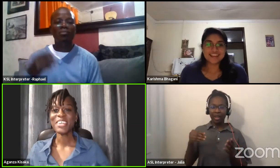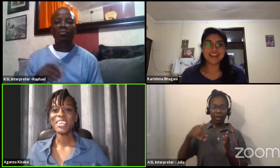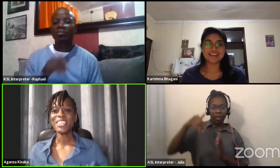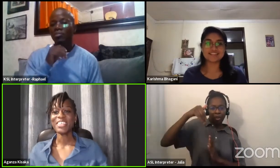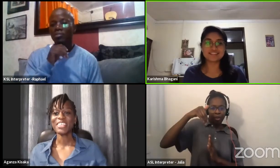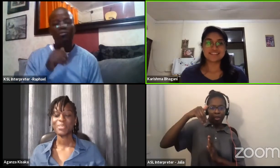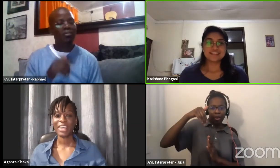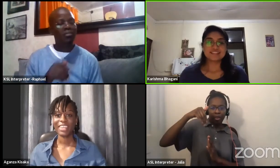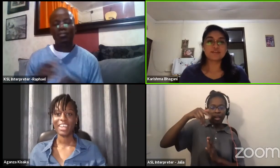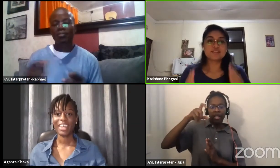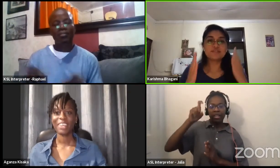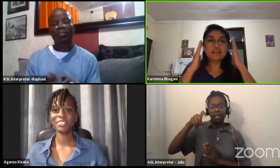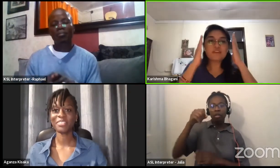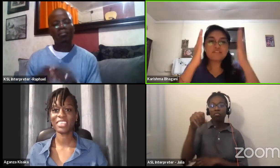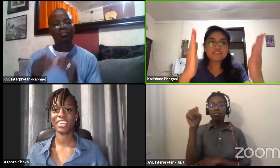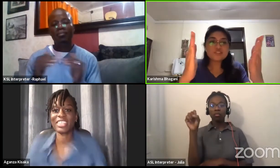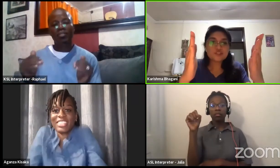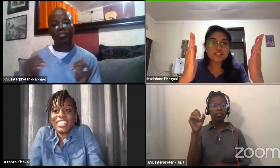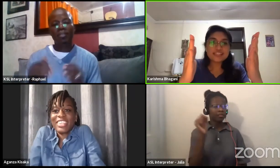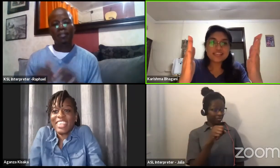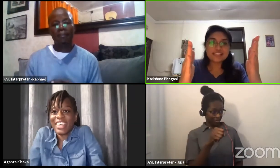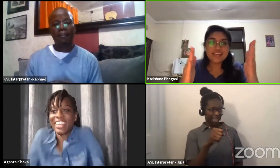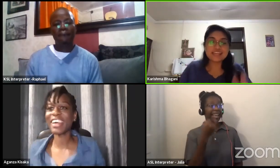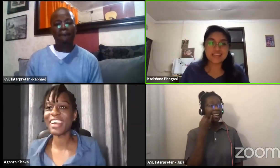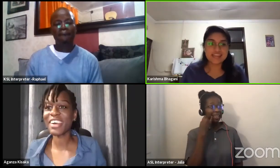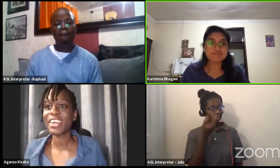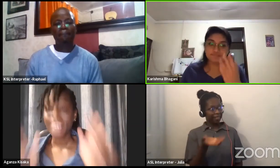Yeah, some of you are in front of the screen the entire day.